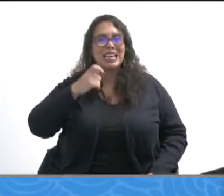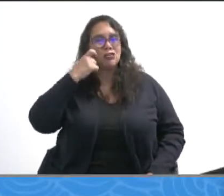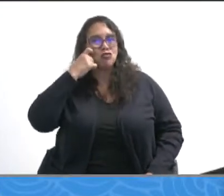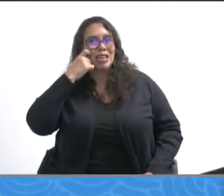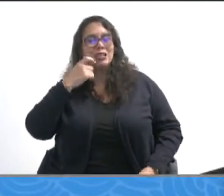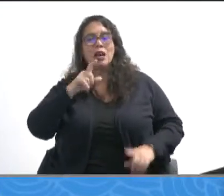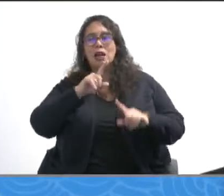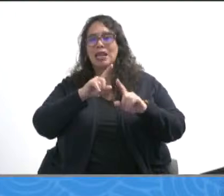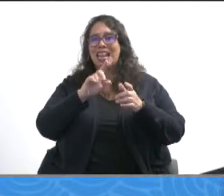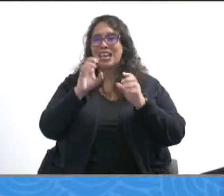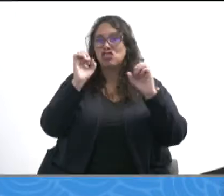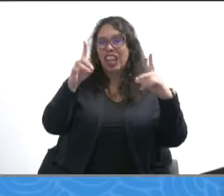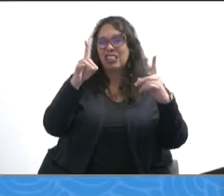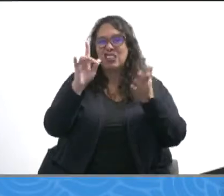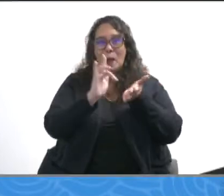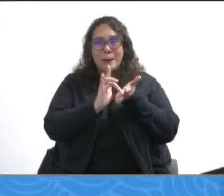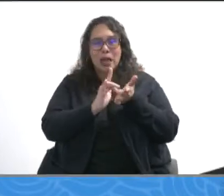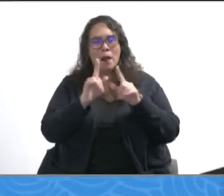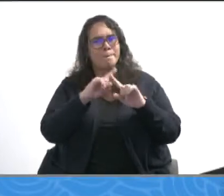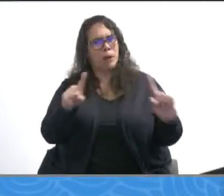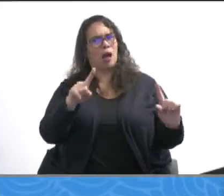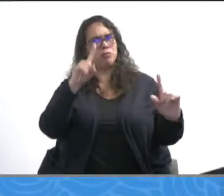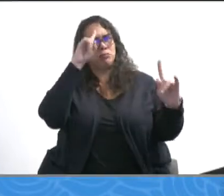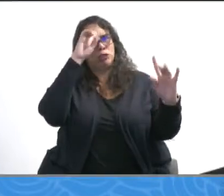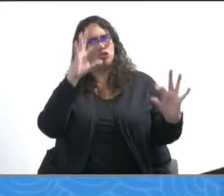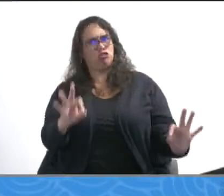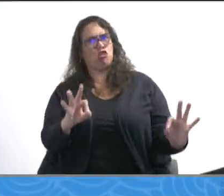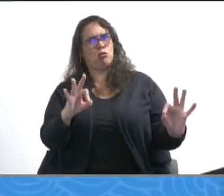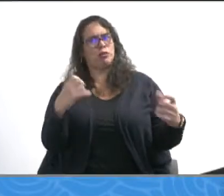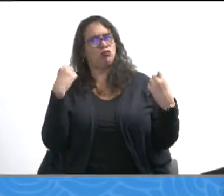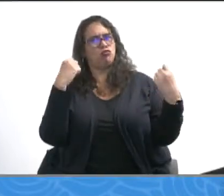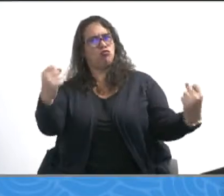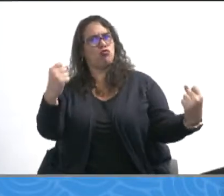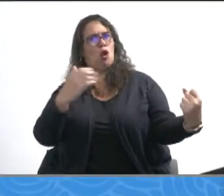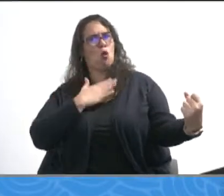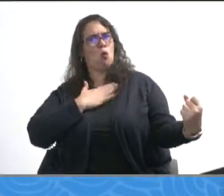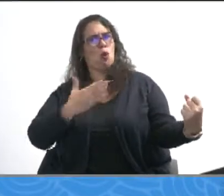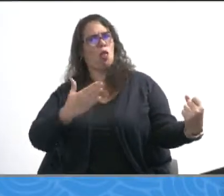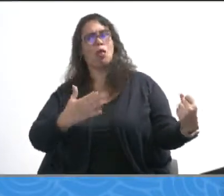but I was steadfast, determined and strong-willed. Thank you.